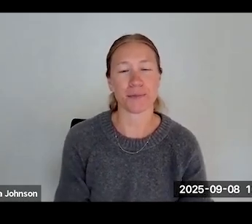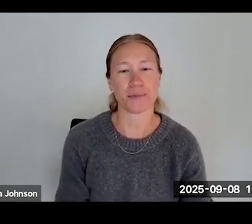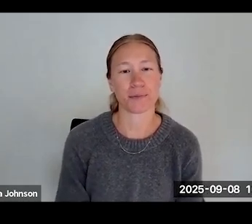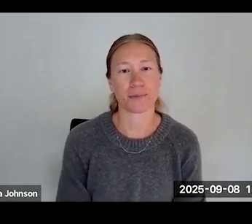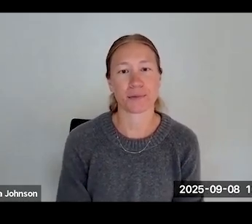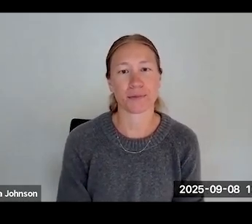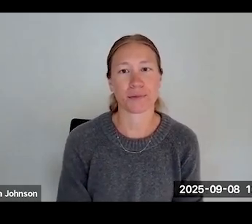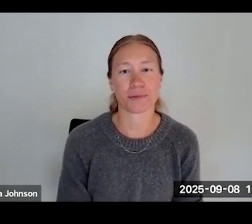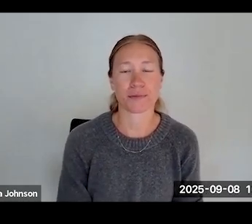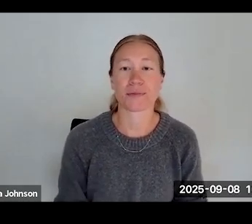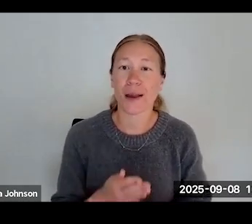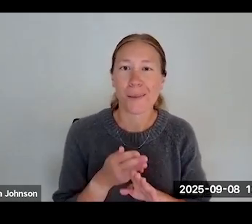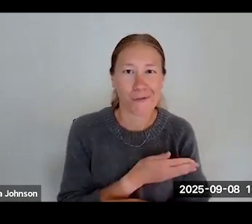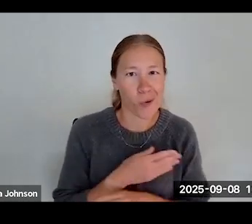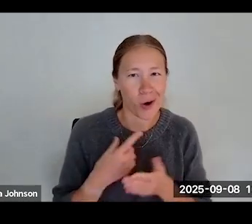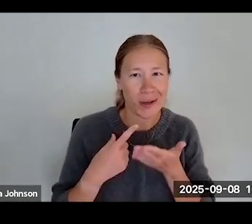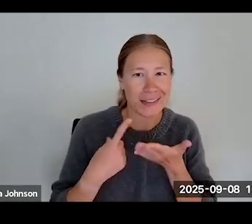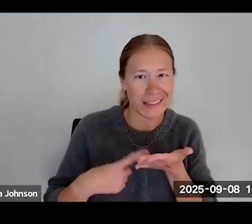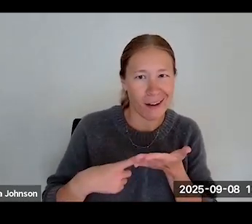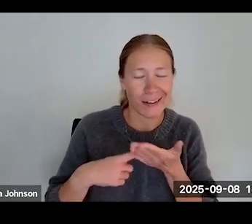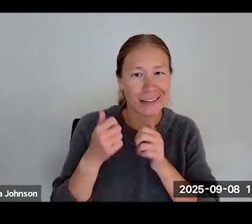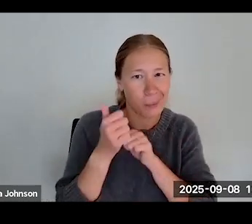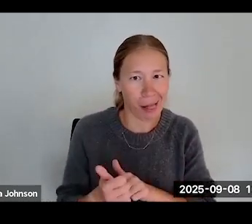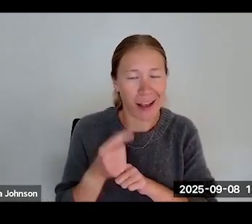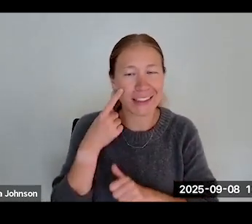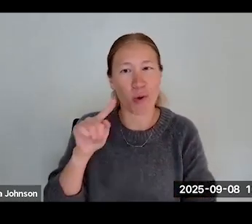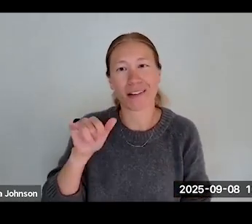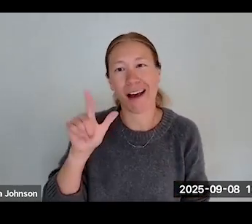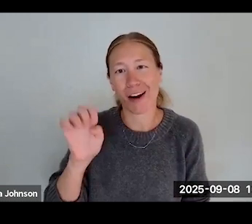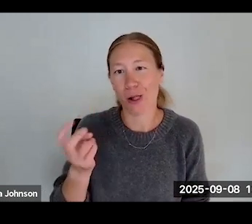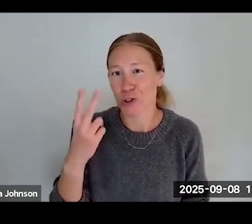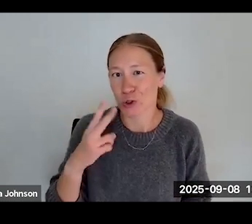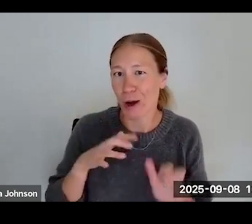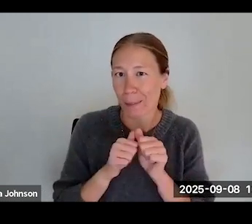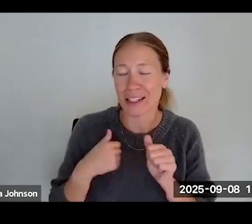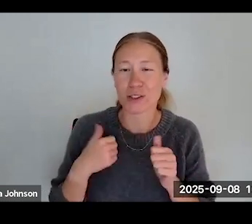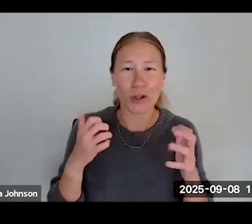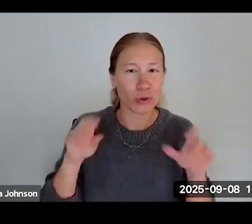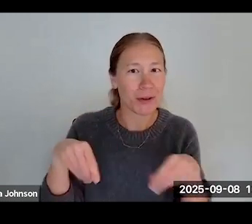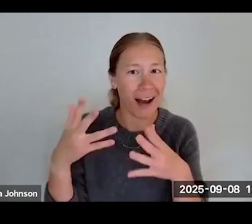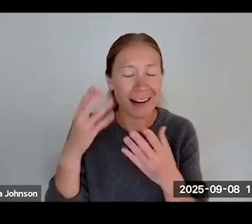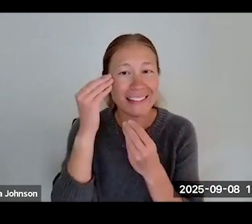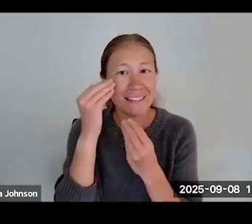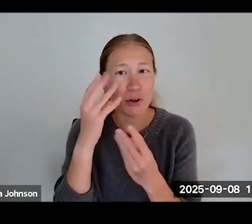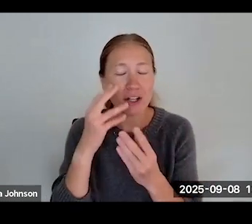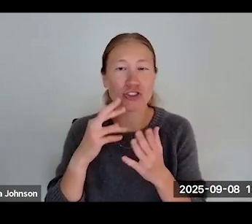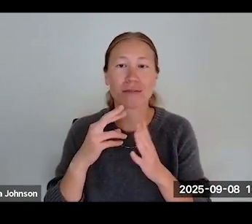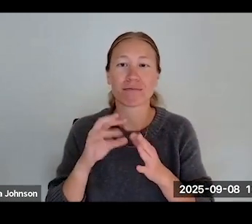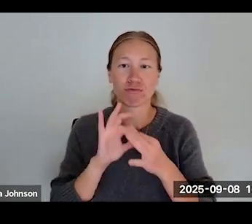So before we discuss the compliance aspects of the Title II updates, we wanted to provide some information about the role our office plays